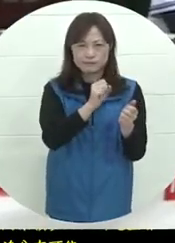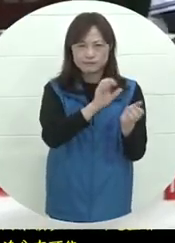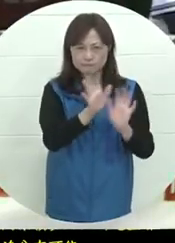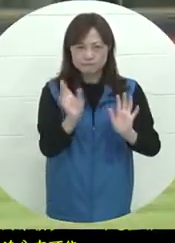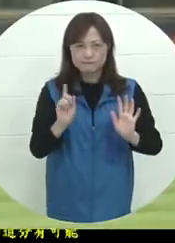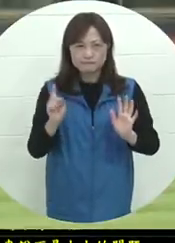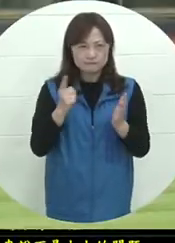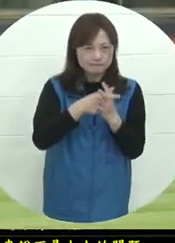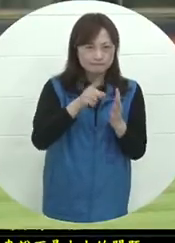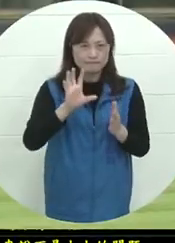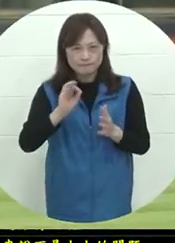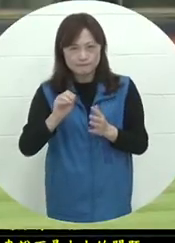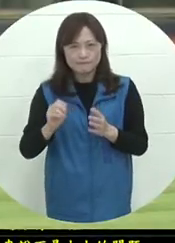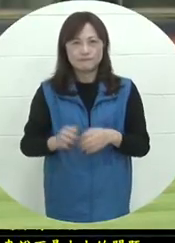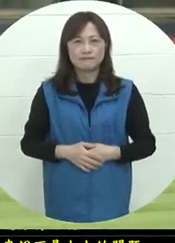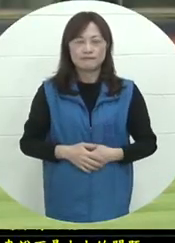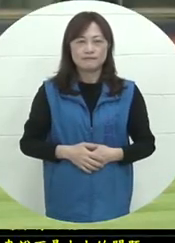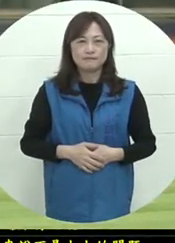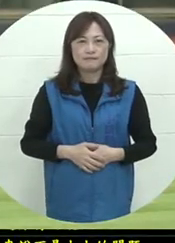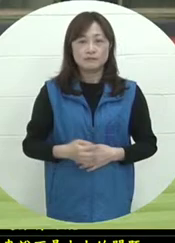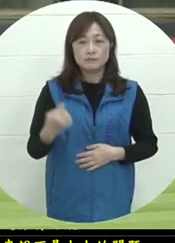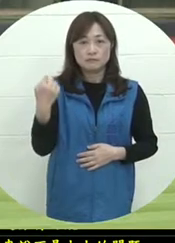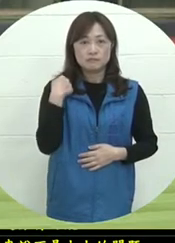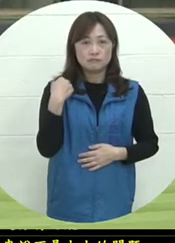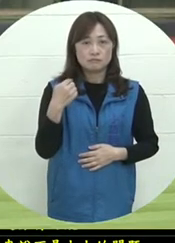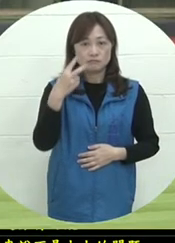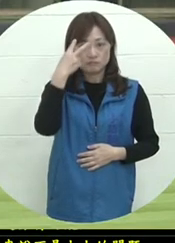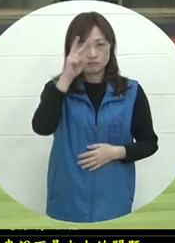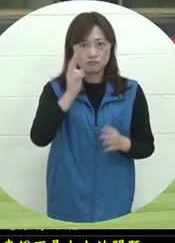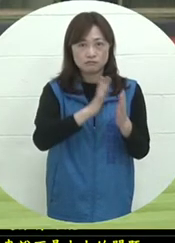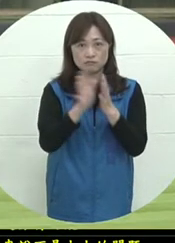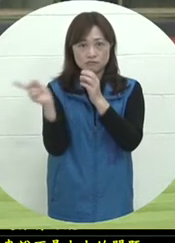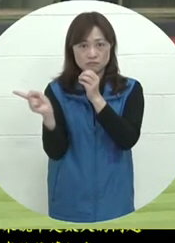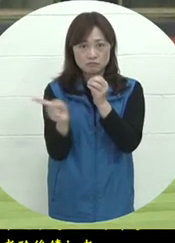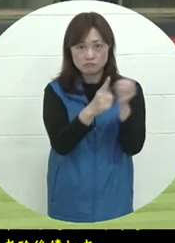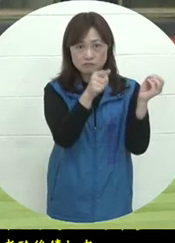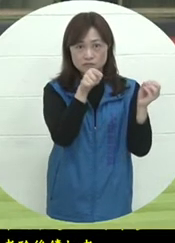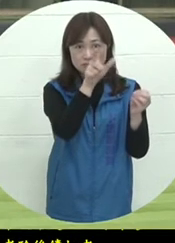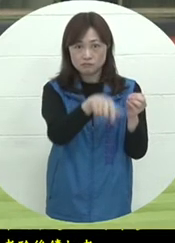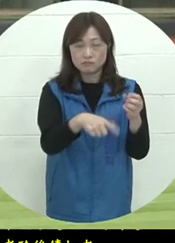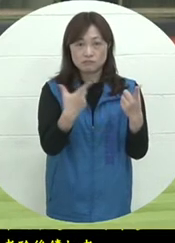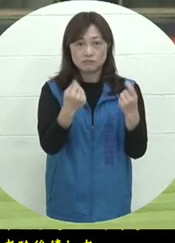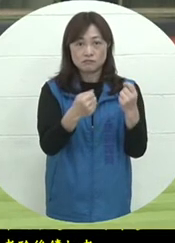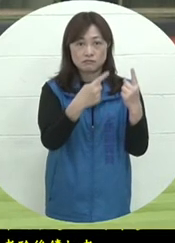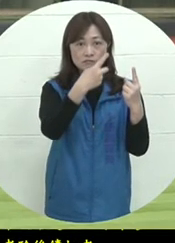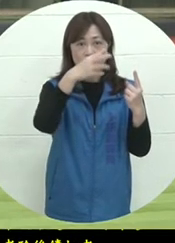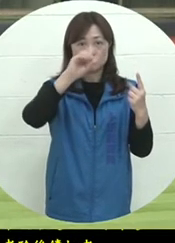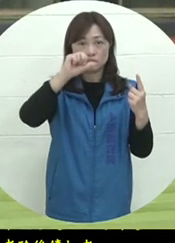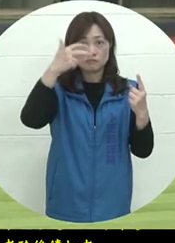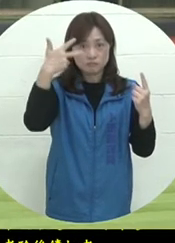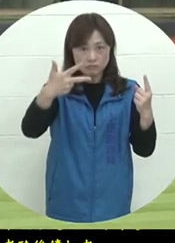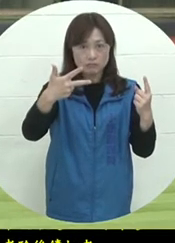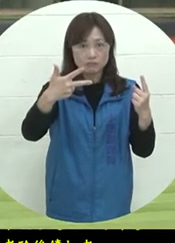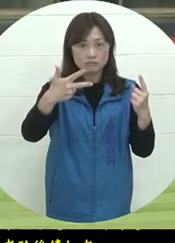have a good breakthrough ? Yesterday, Mexico's attack was in the 1-7th inning. There were people on base in every inning. Wow,